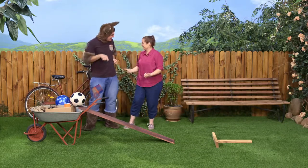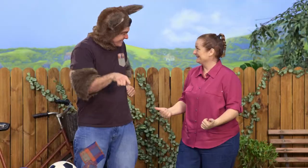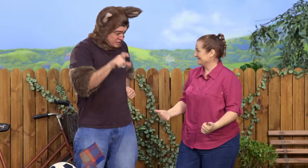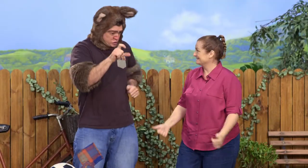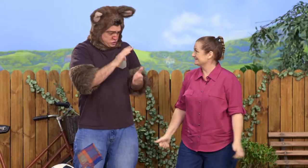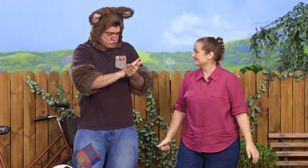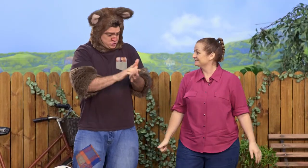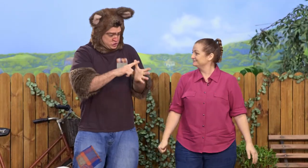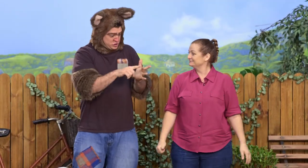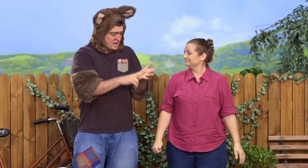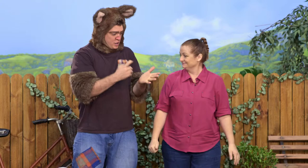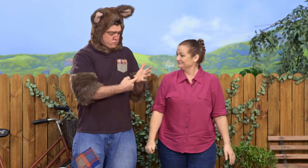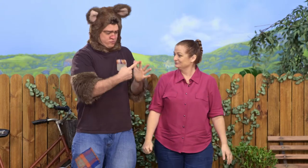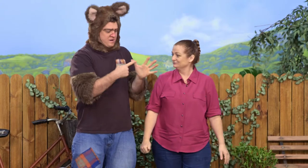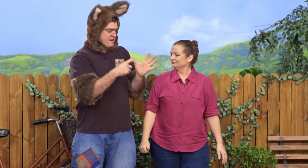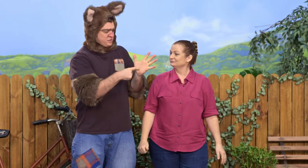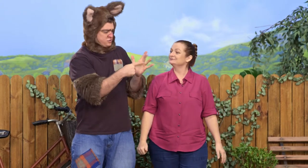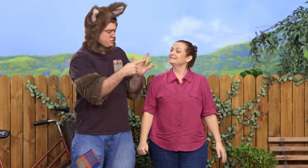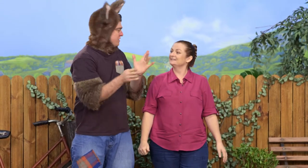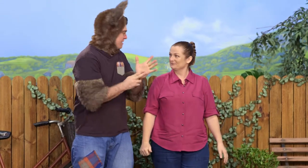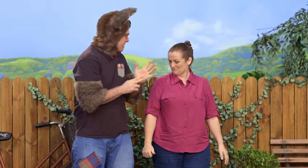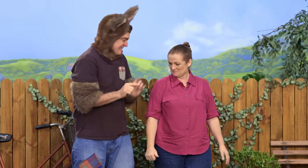This is my chain reaction. Ha-ha!